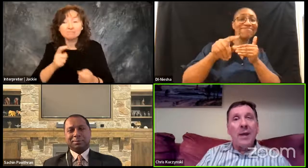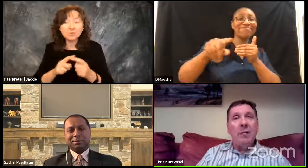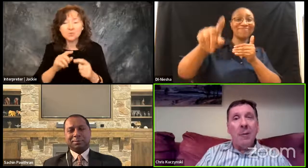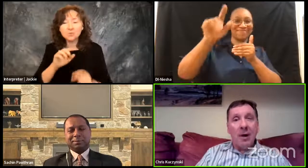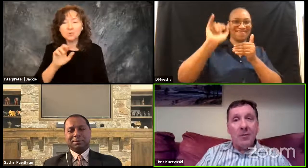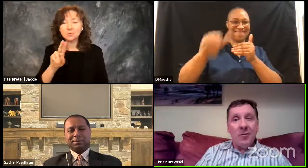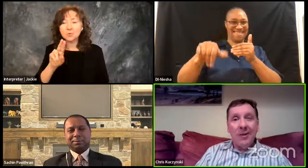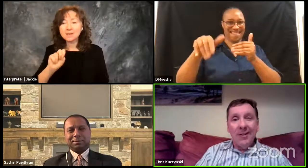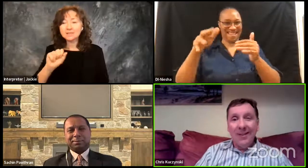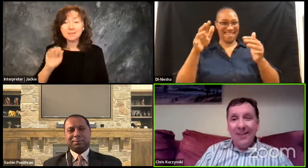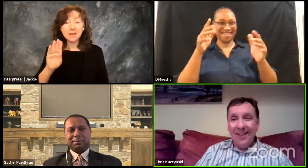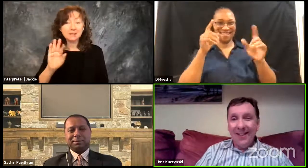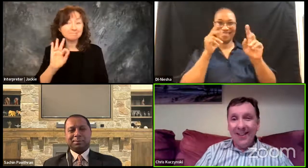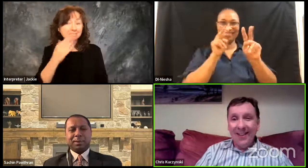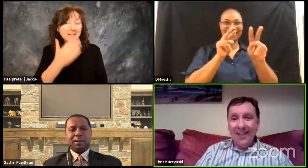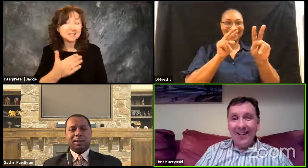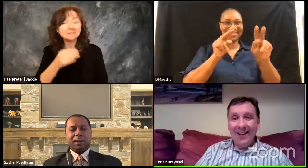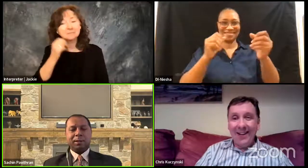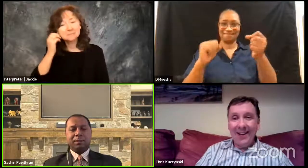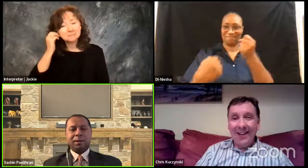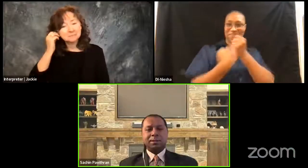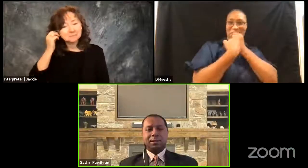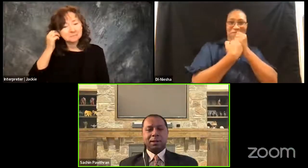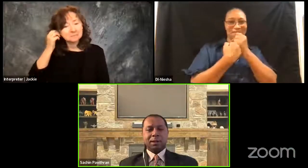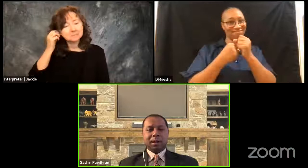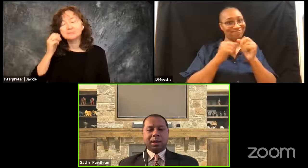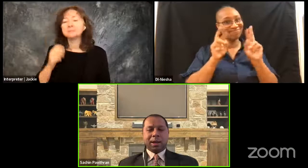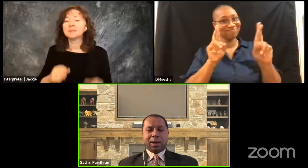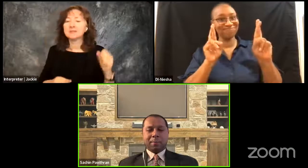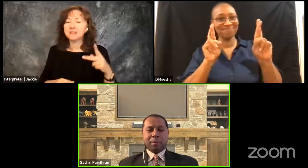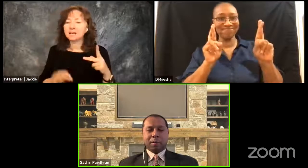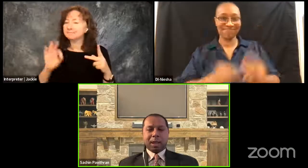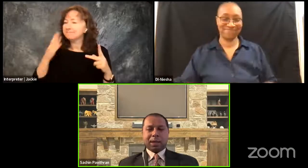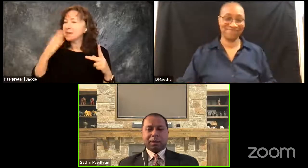So thank you very much. Thank you, Chris.